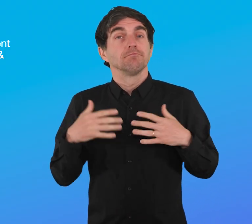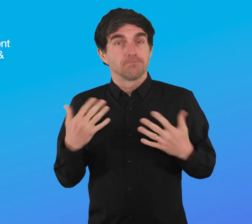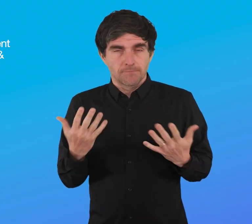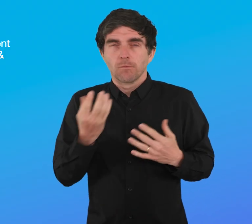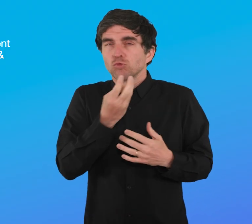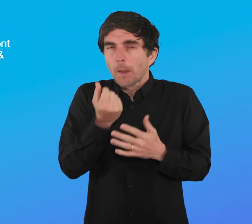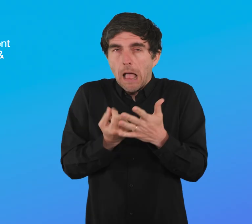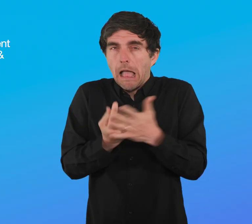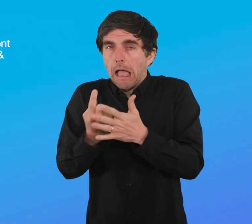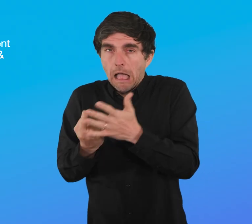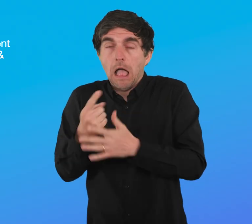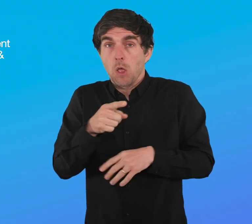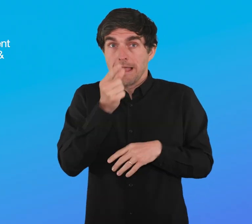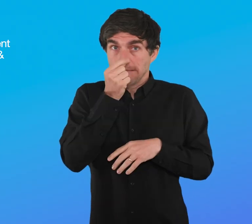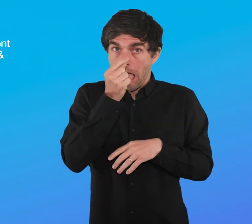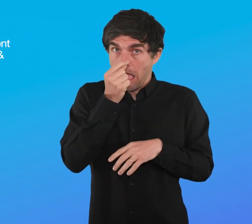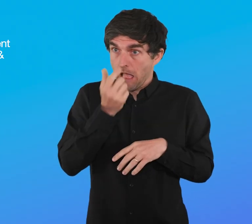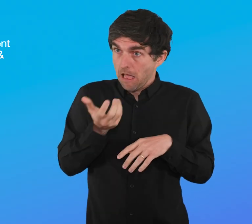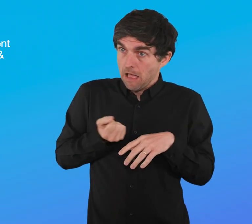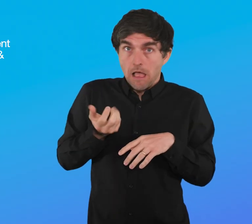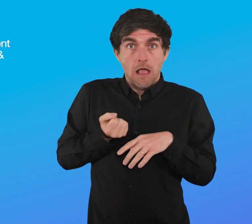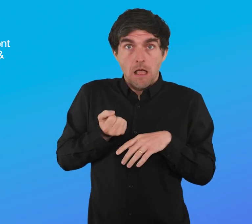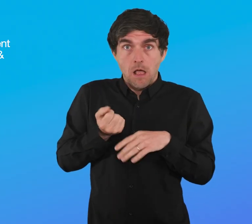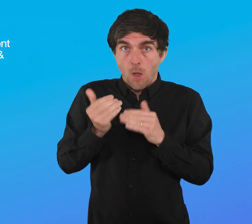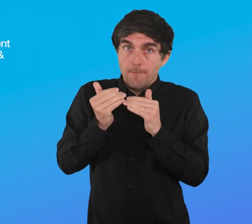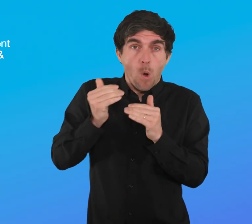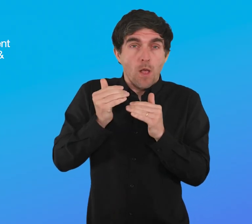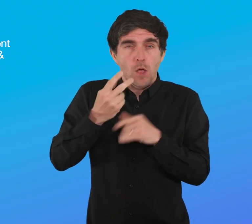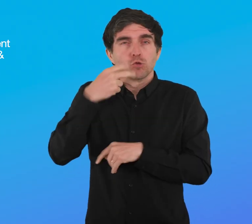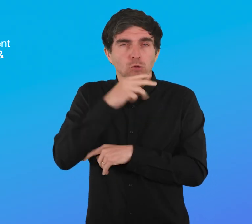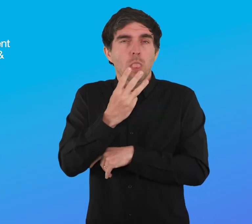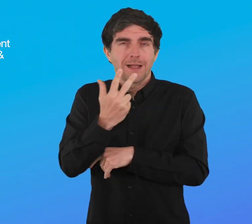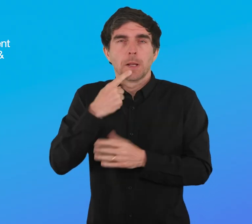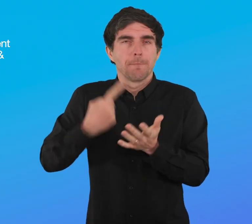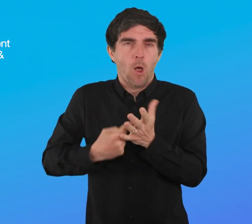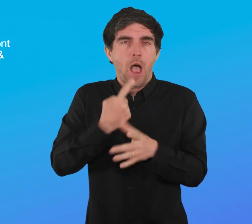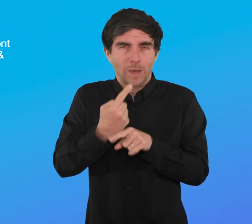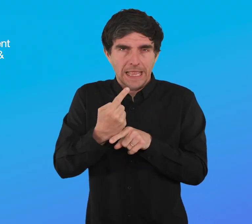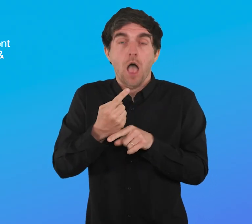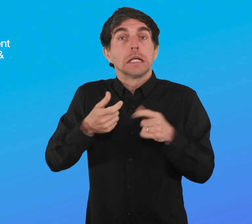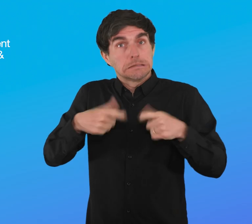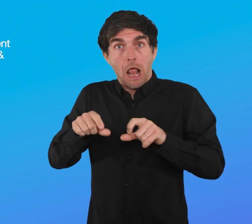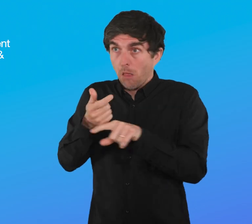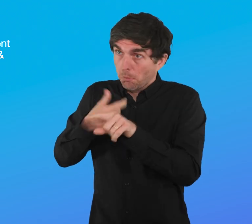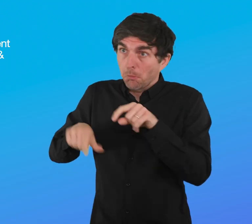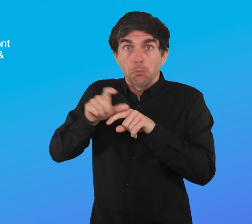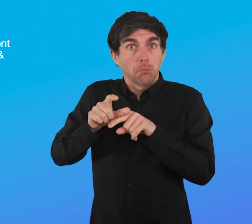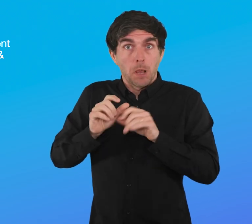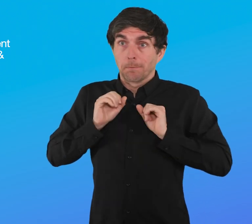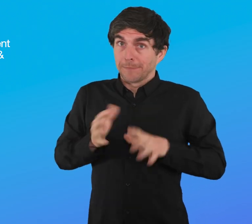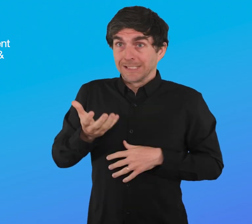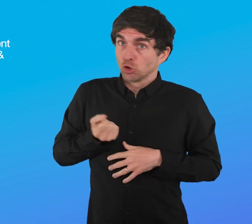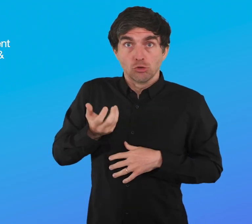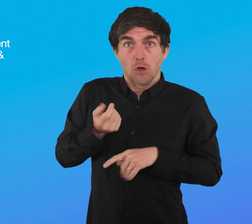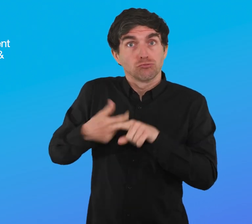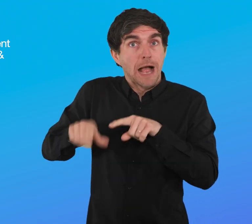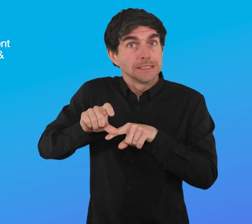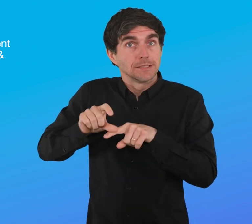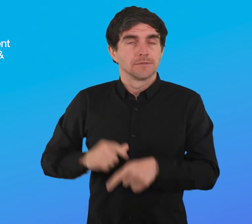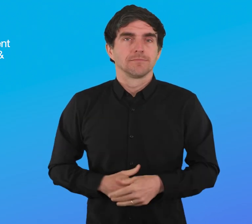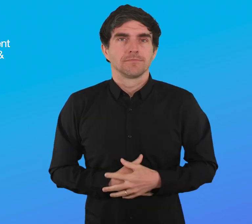However, in some circumstance you can have income of more than £238.00 and still get Pension Credit.